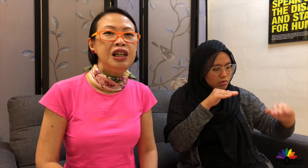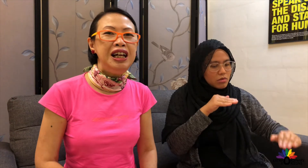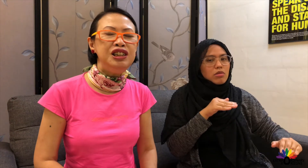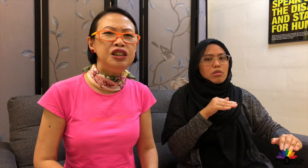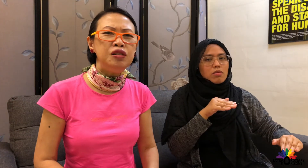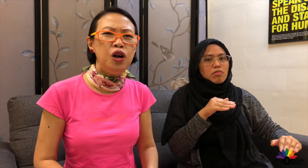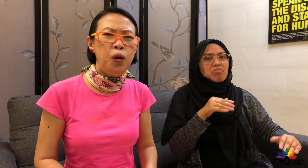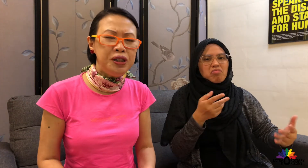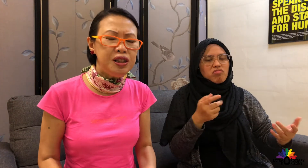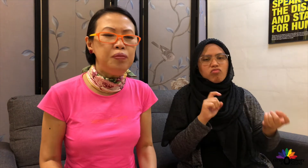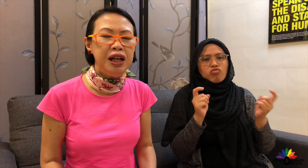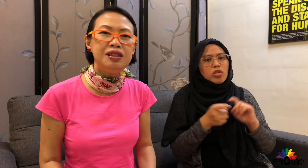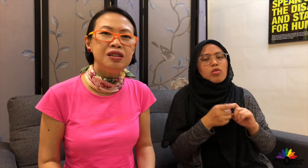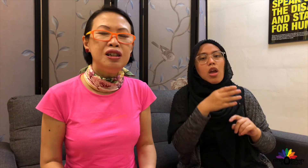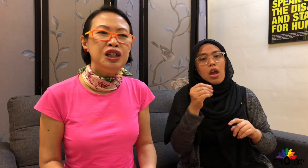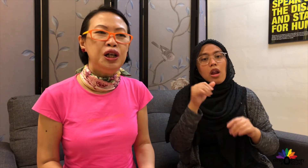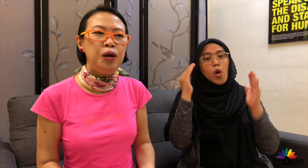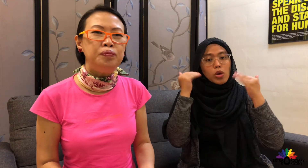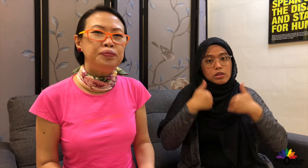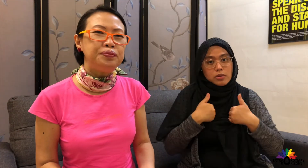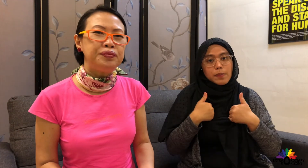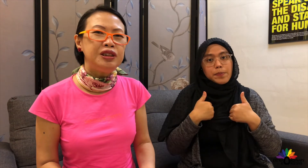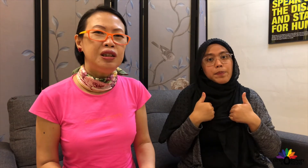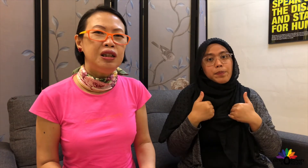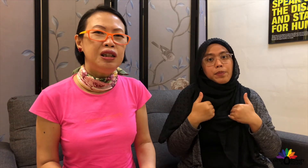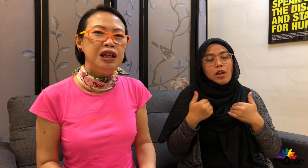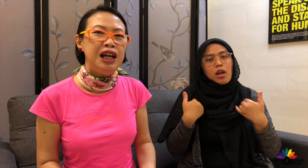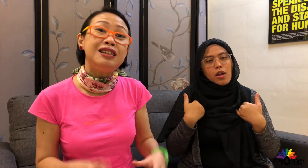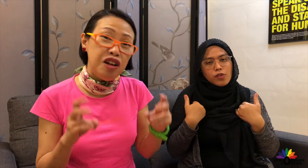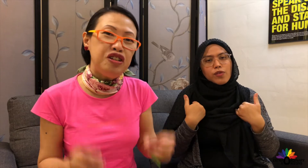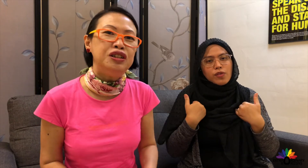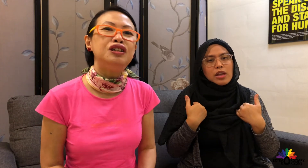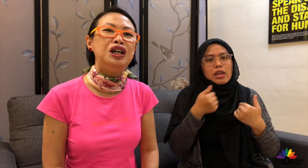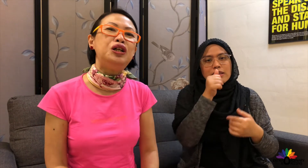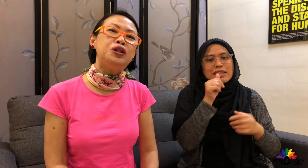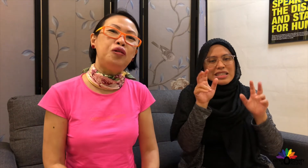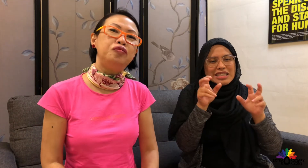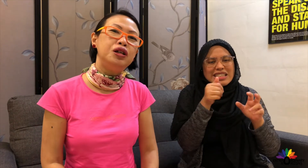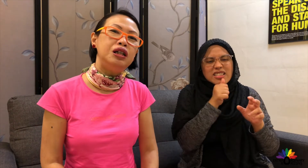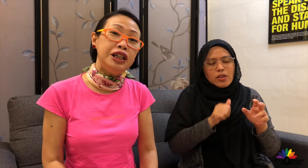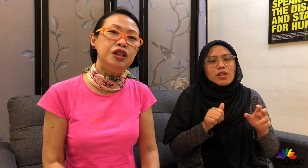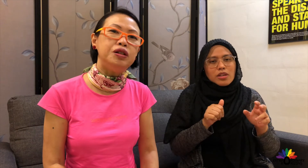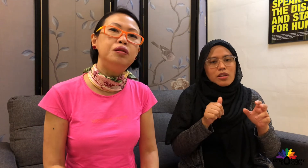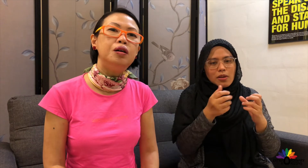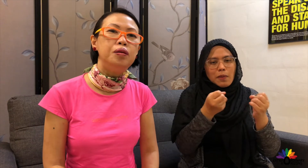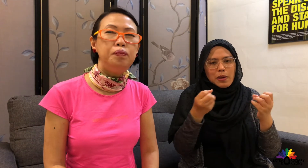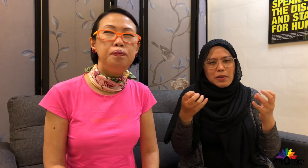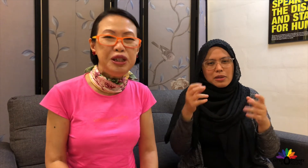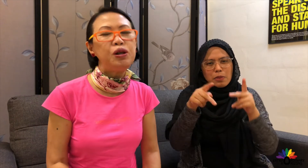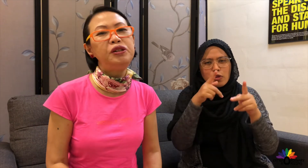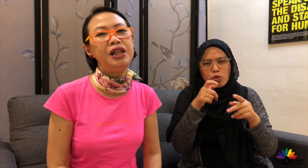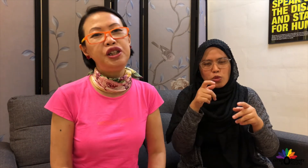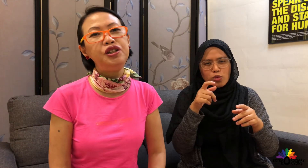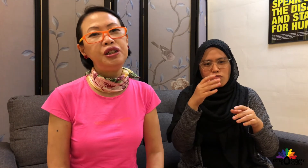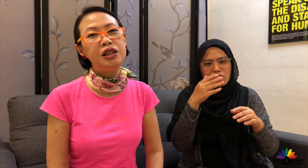And autism has suffered a lot of ignorant misrepresentation,